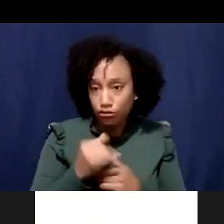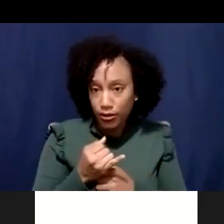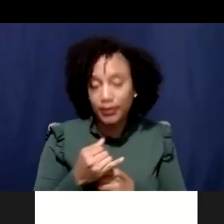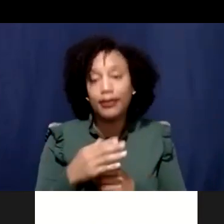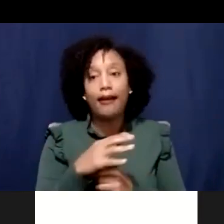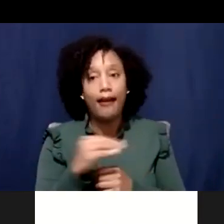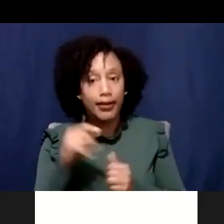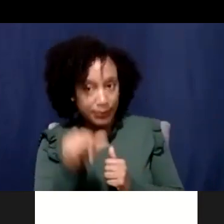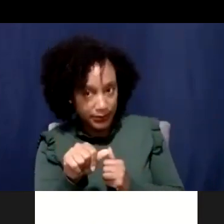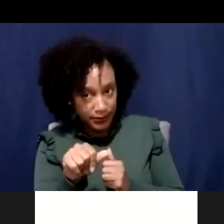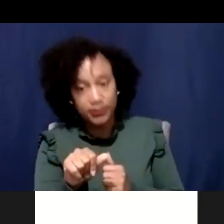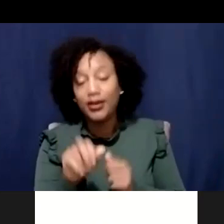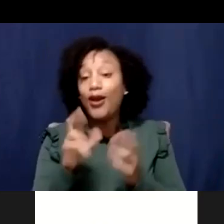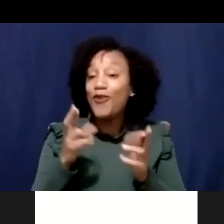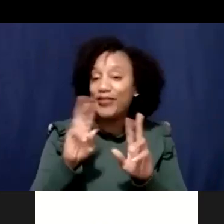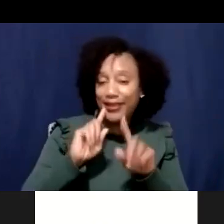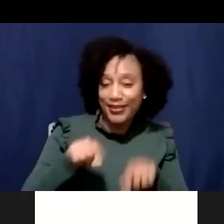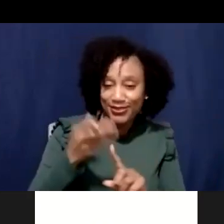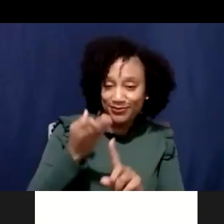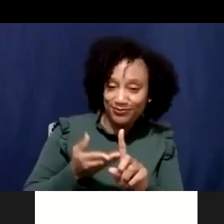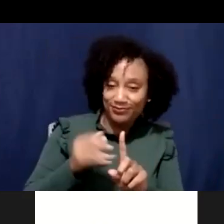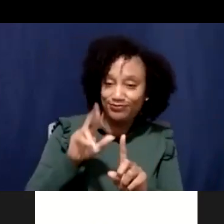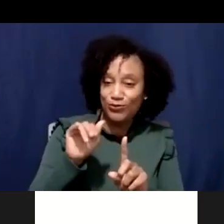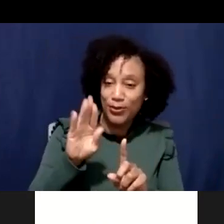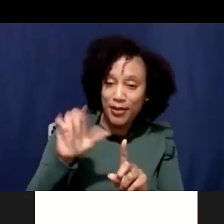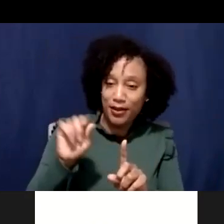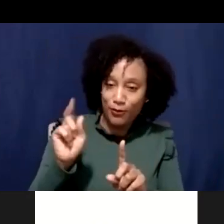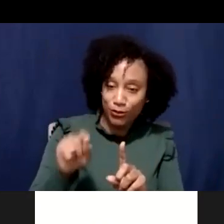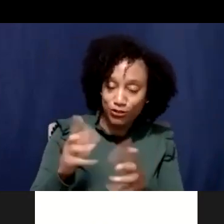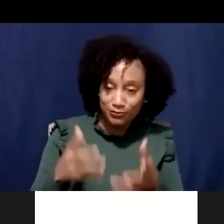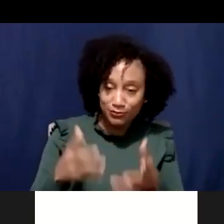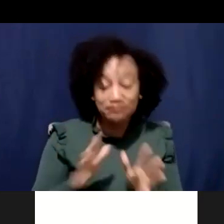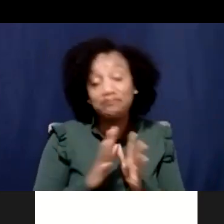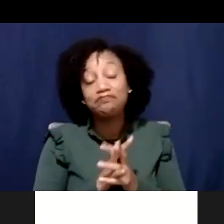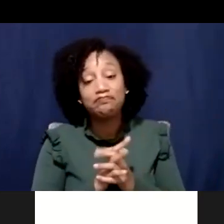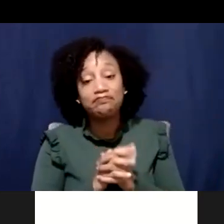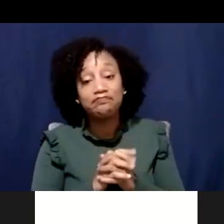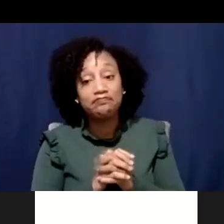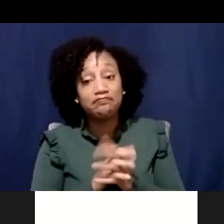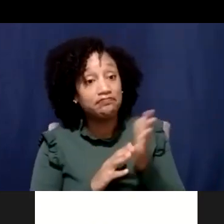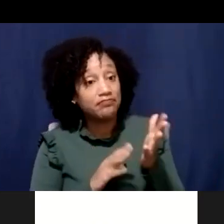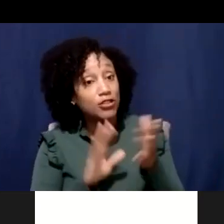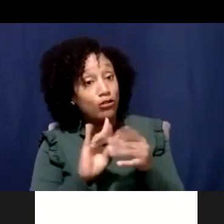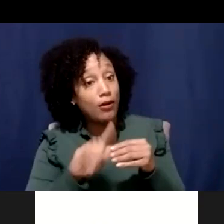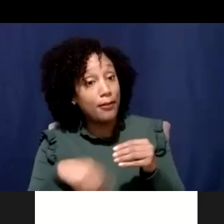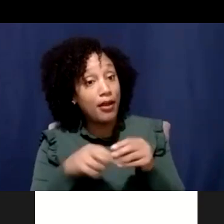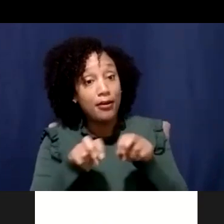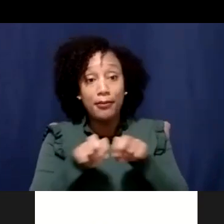and hopefully answer Rebecca's question and we will talk about the panel review criteria